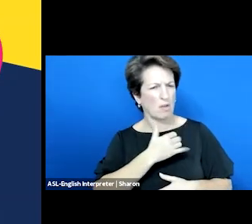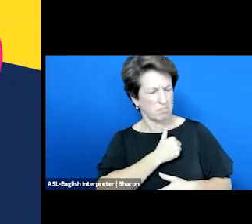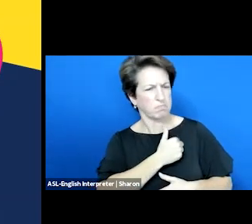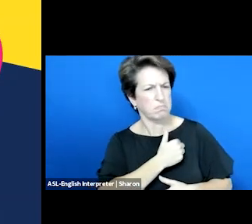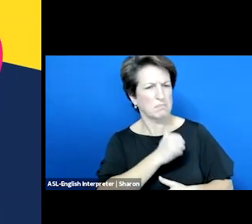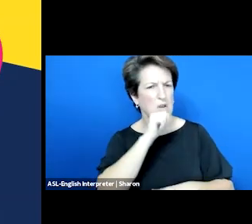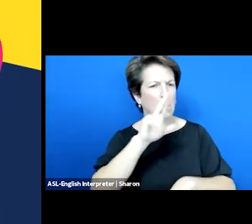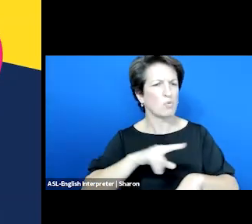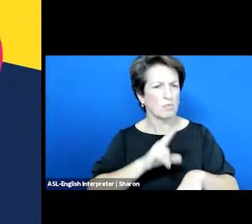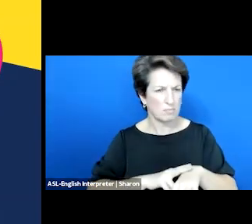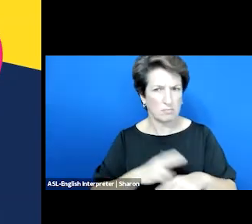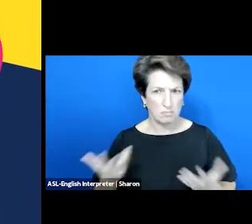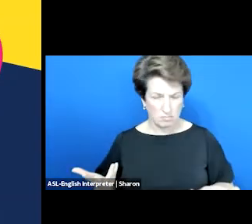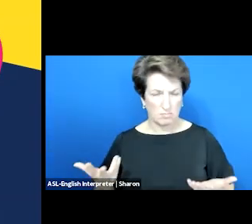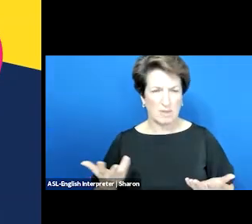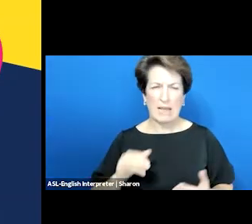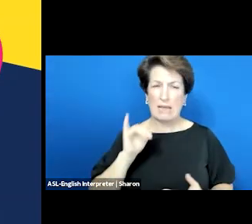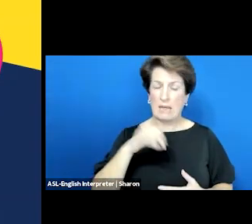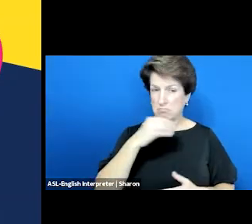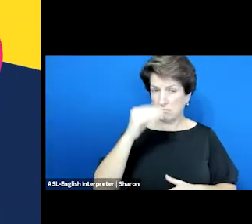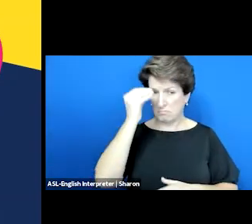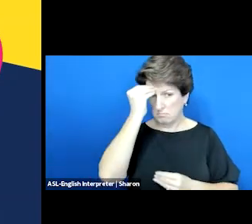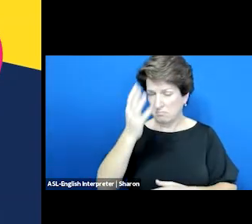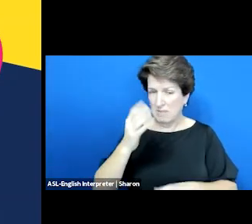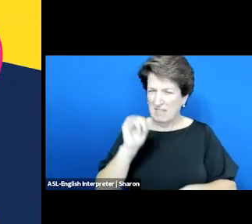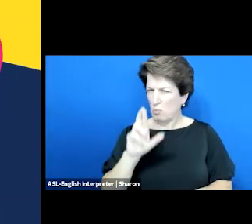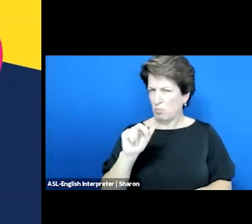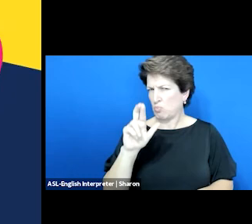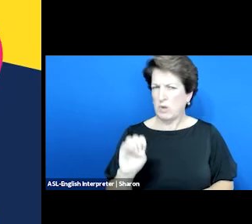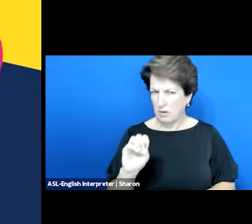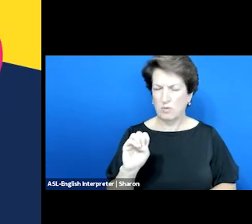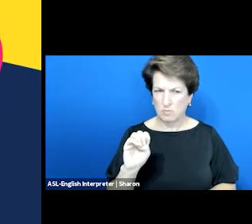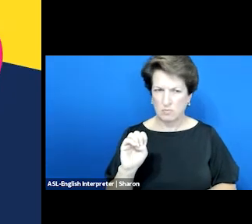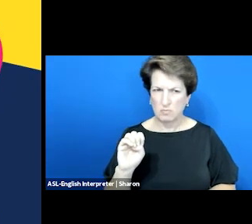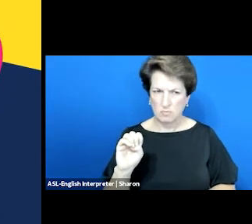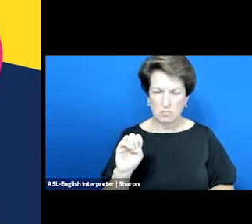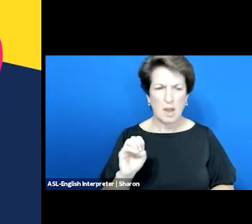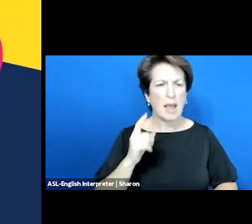been considered an adverse event after having that vaccination. What myocarditis